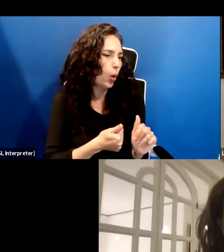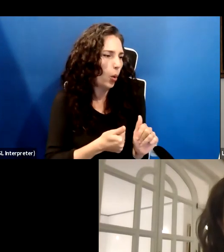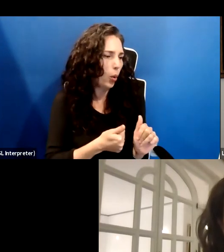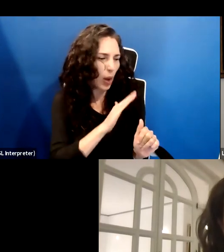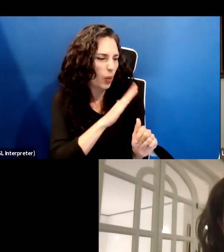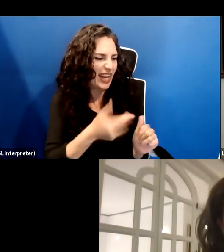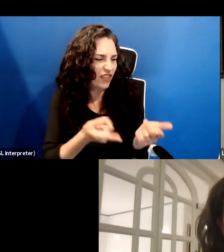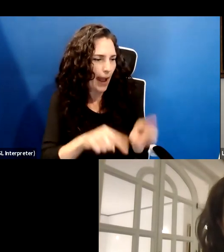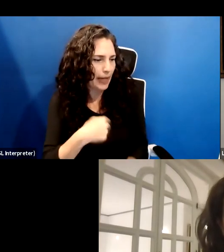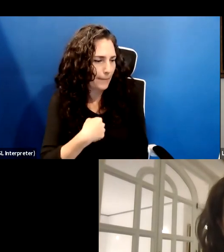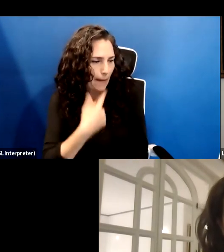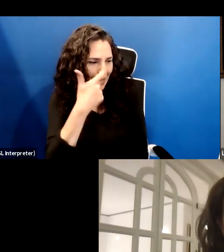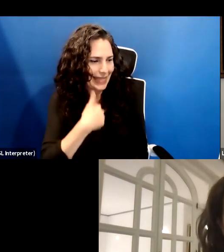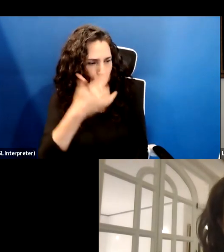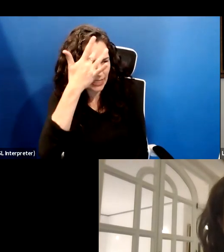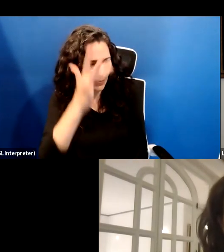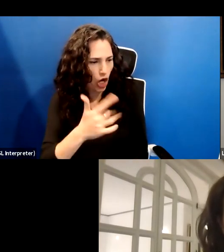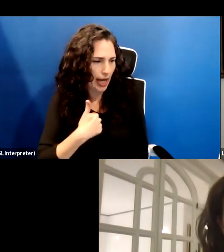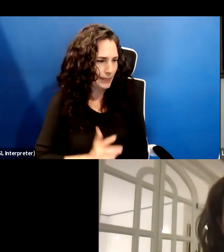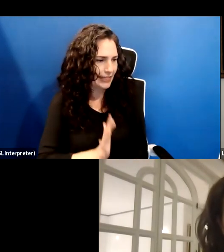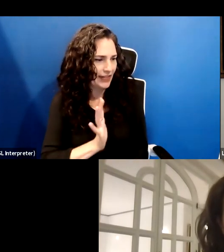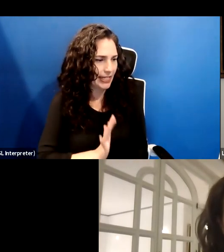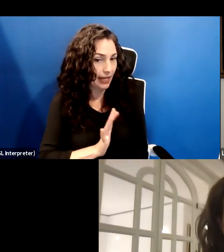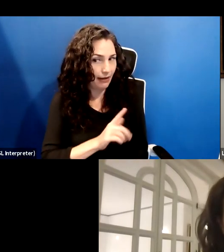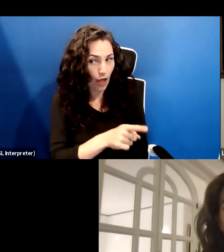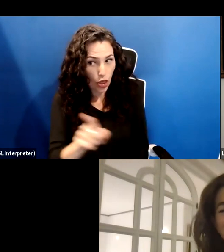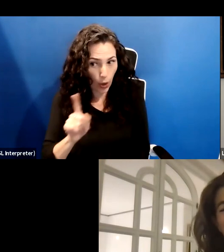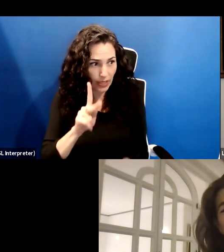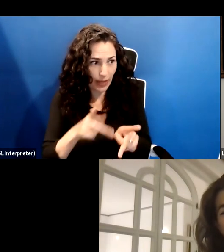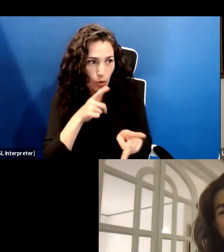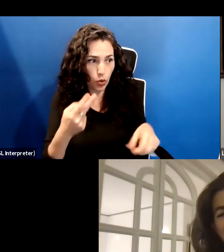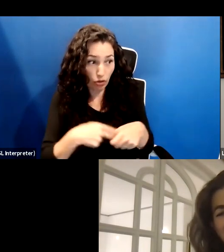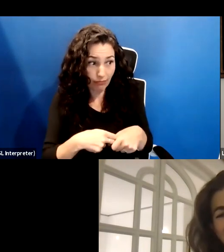because, you know, I'm smart, I'm sophisticated. These were smart, sophisticated people, right?